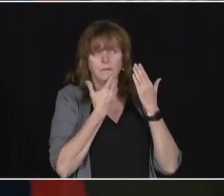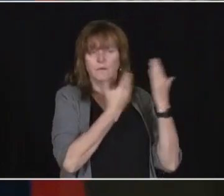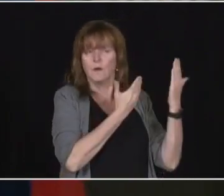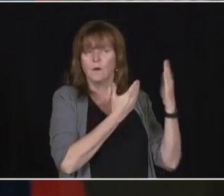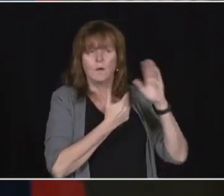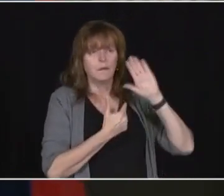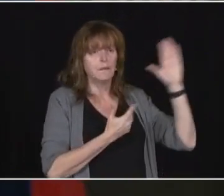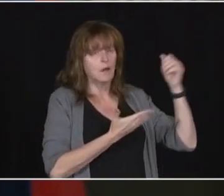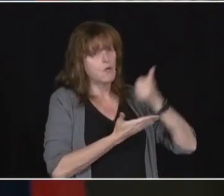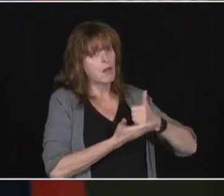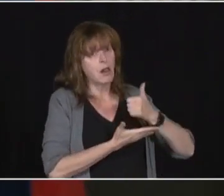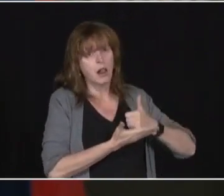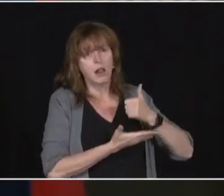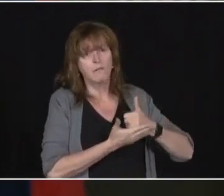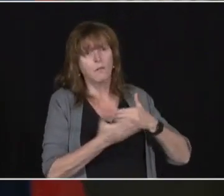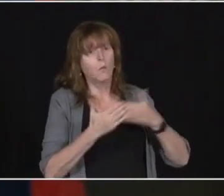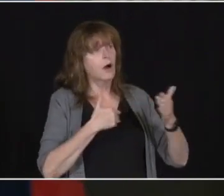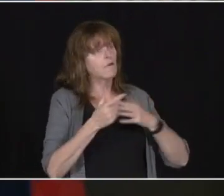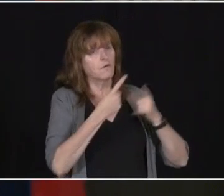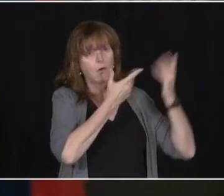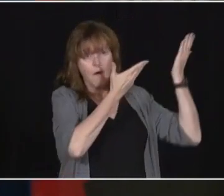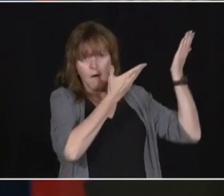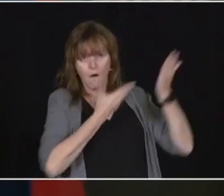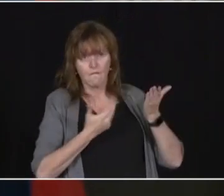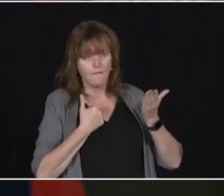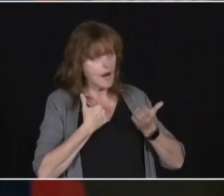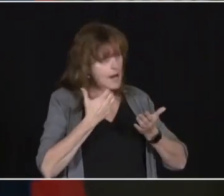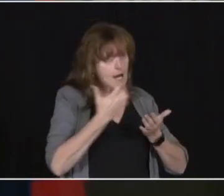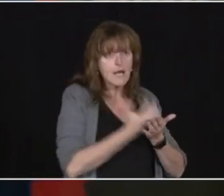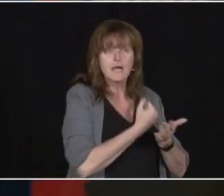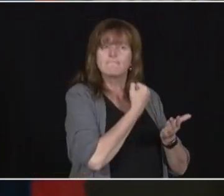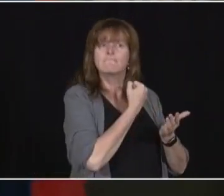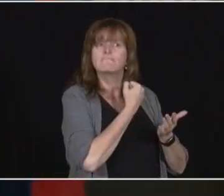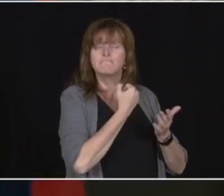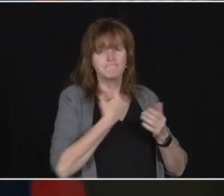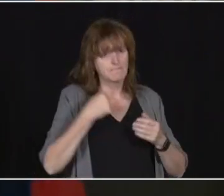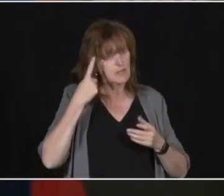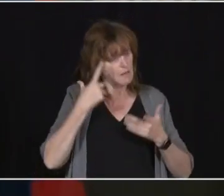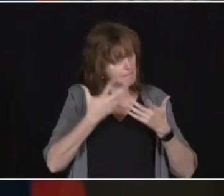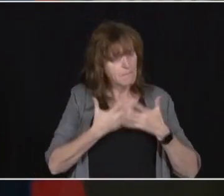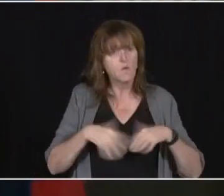as we can get right now because it's absolutely critical and we will continue focusing